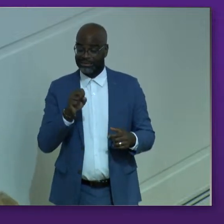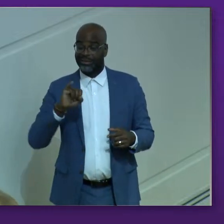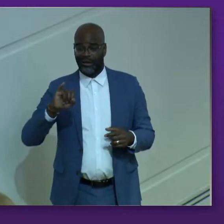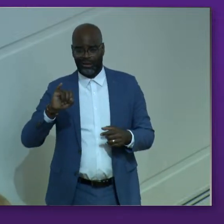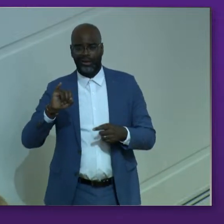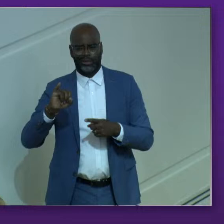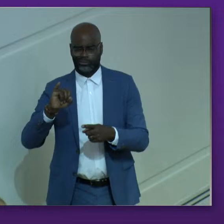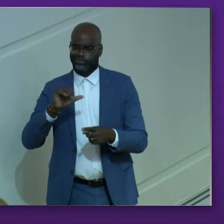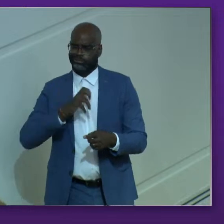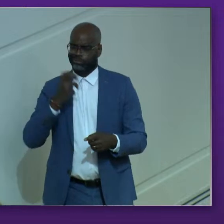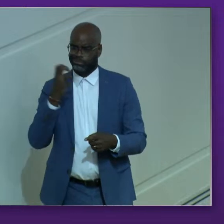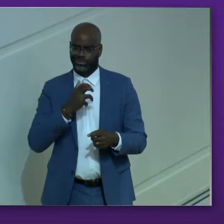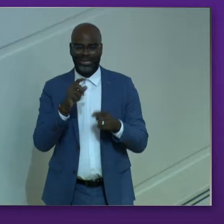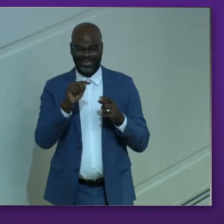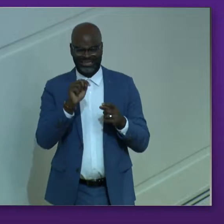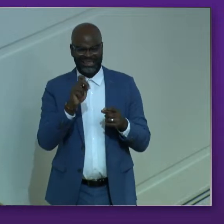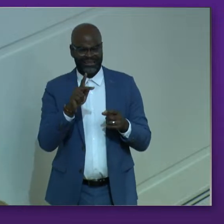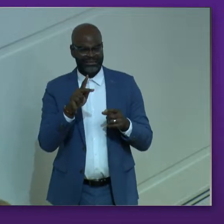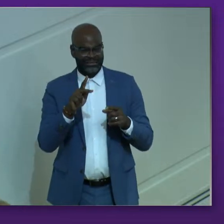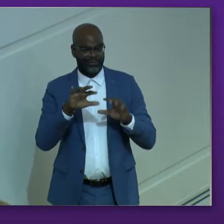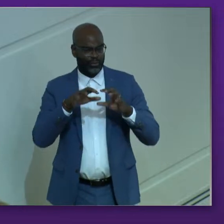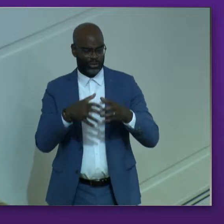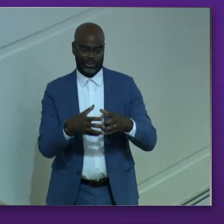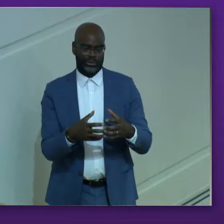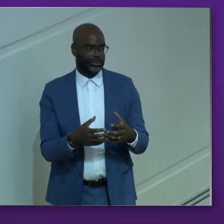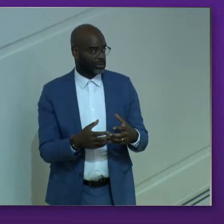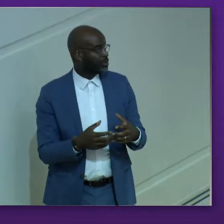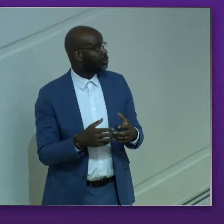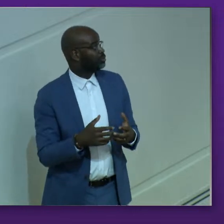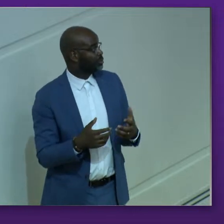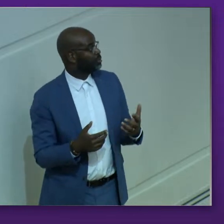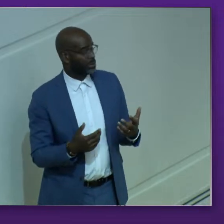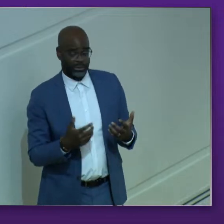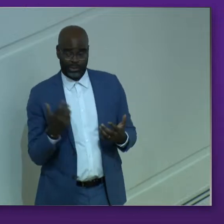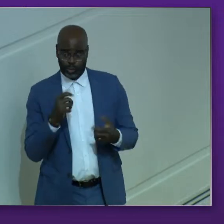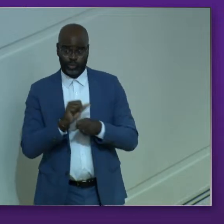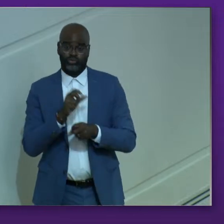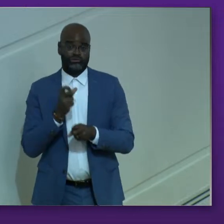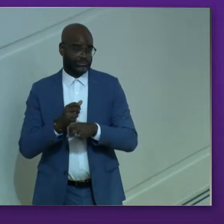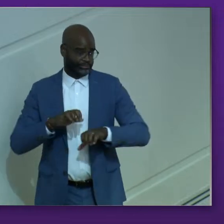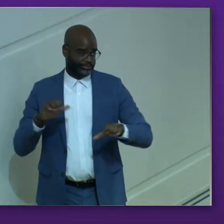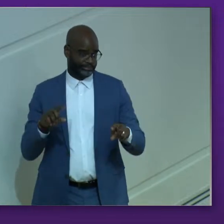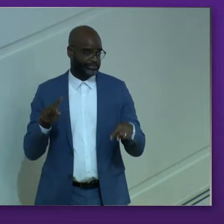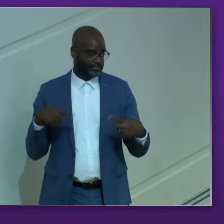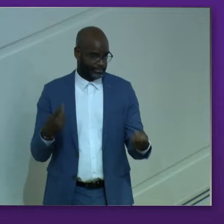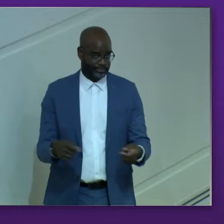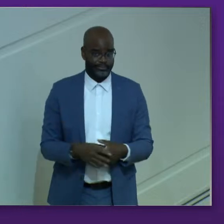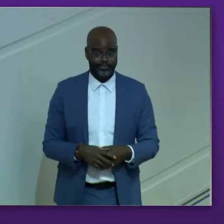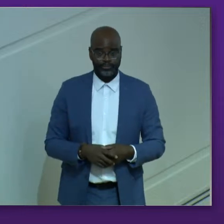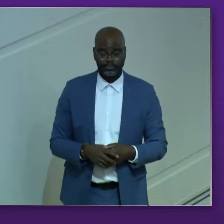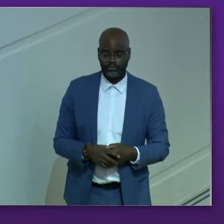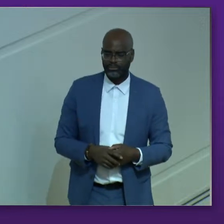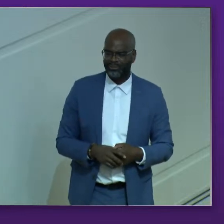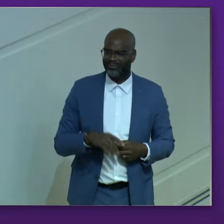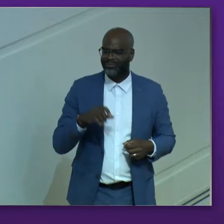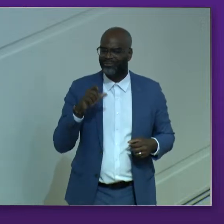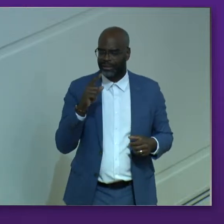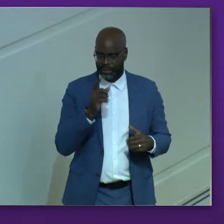THINK ABOUT BELONGING I WANT TO EXPRESS MY APPRECIATION FOR THE WORK OF THECOLLEGES HISPANIC